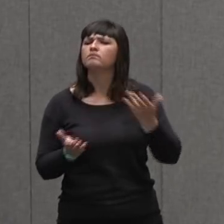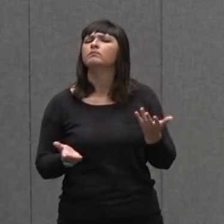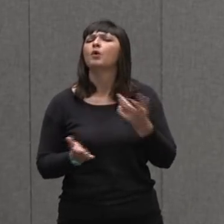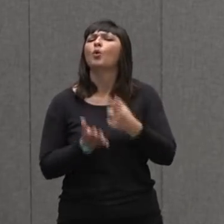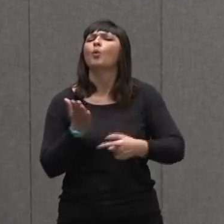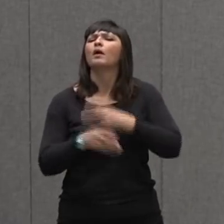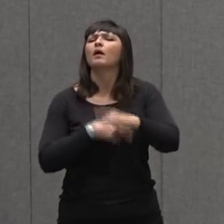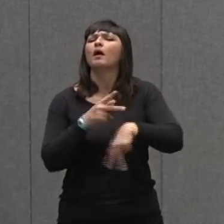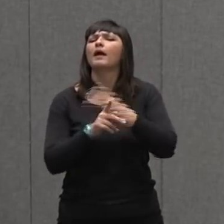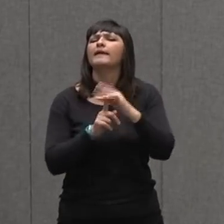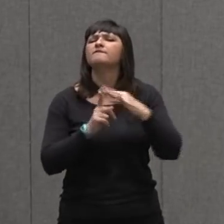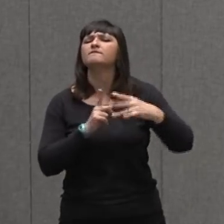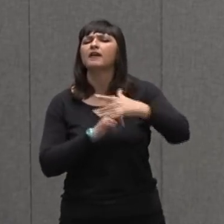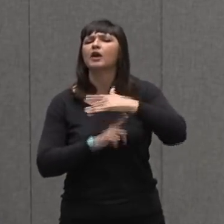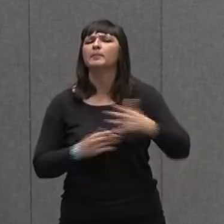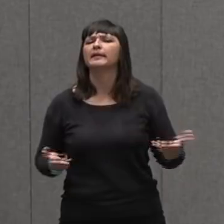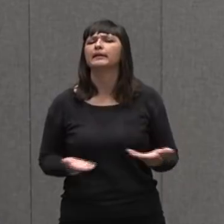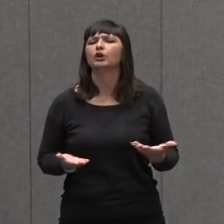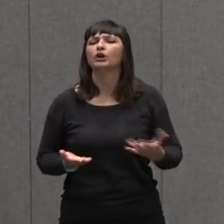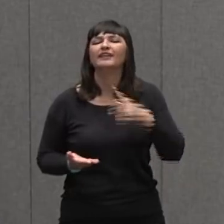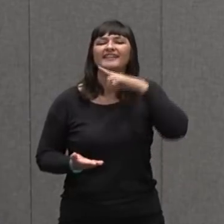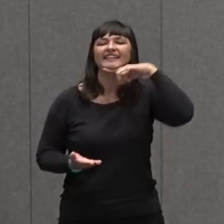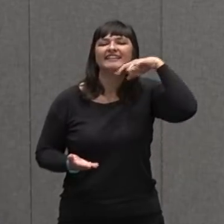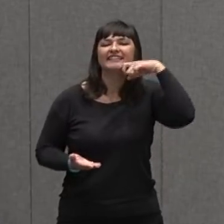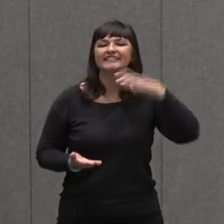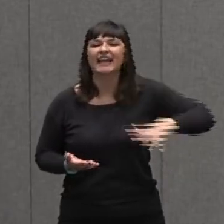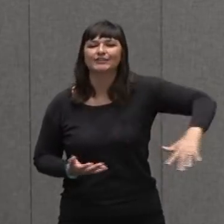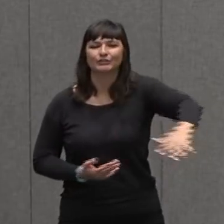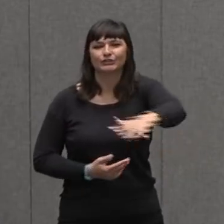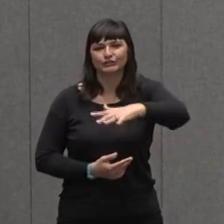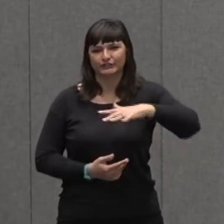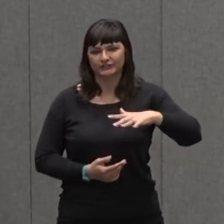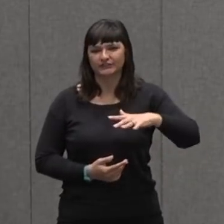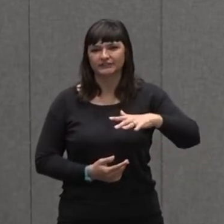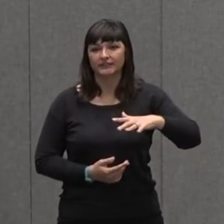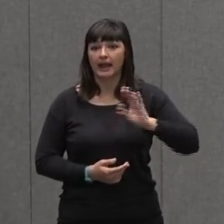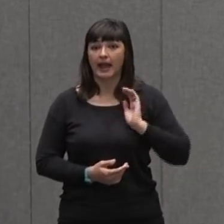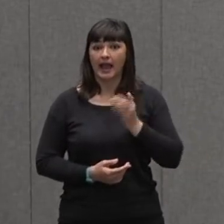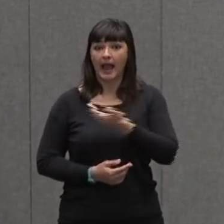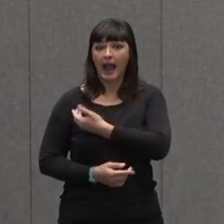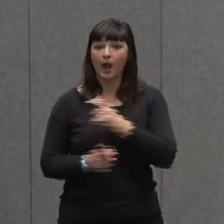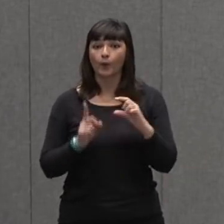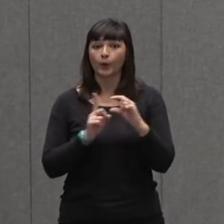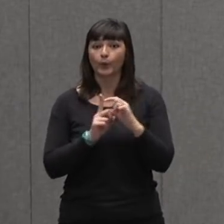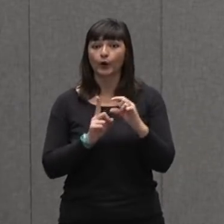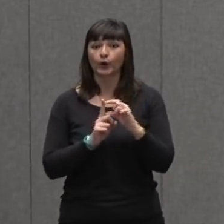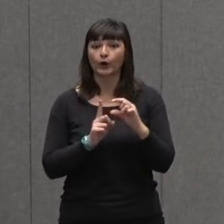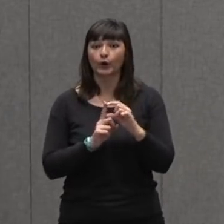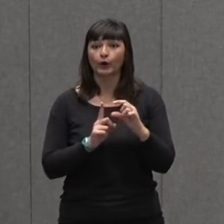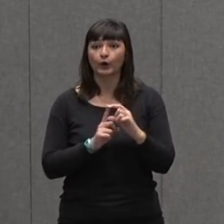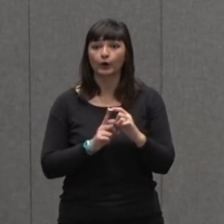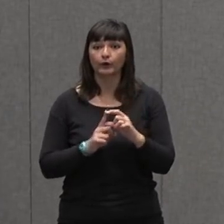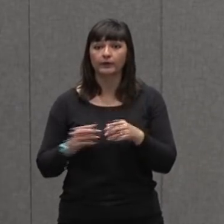Well, we live in the desert here in New Mexico. And our word of the day, I'm gonna hold it up for a moment so you can try to read it.